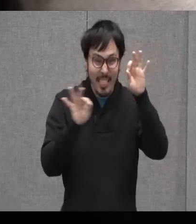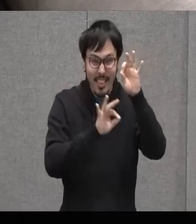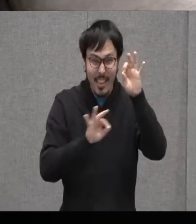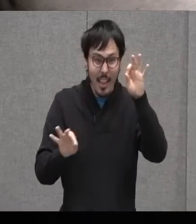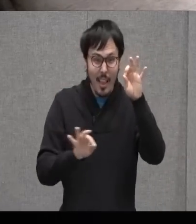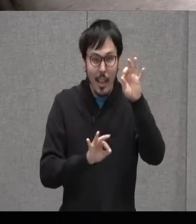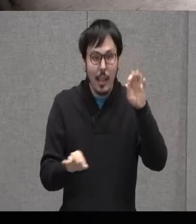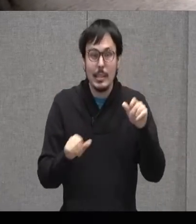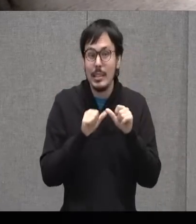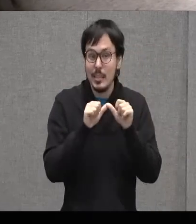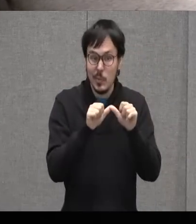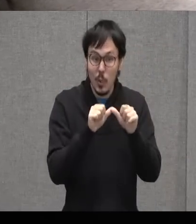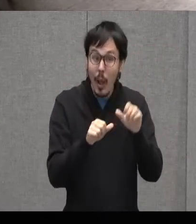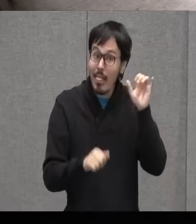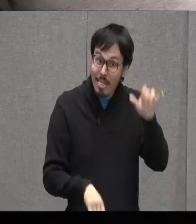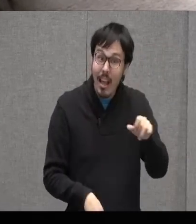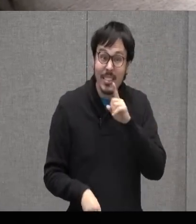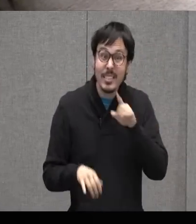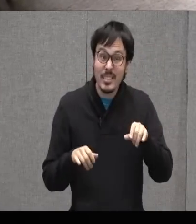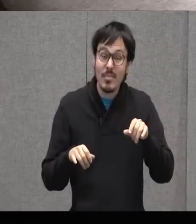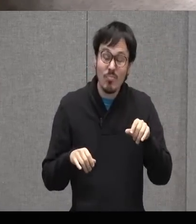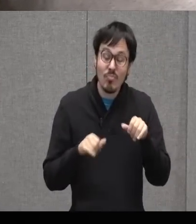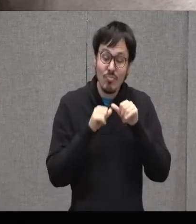Those are still all the numbers in the number of pi.